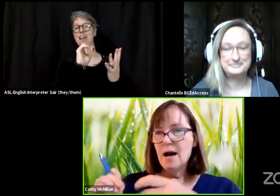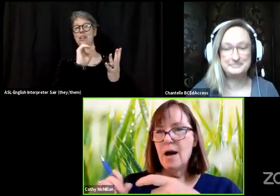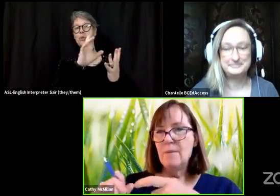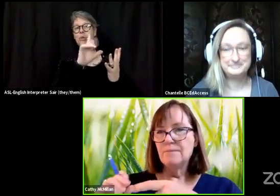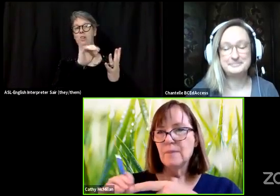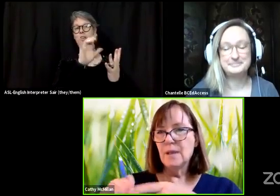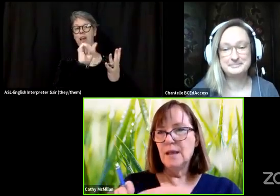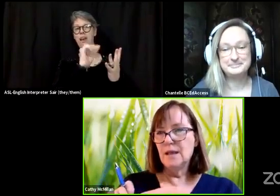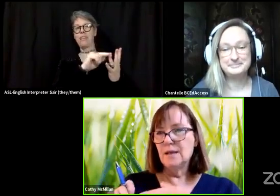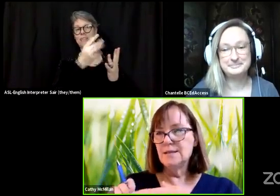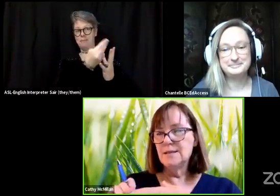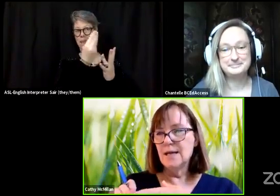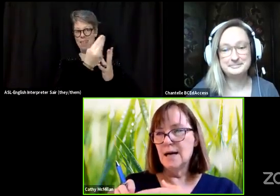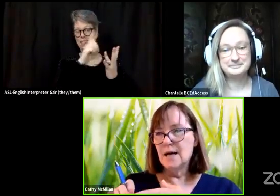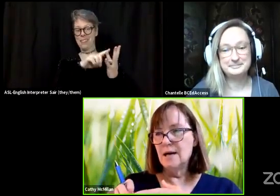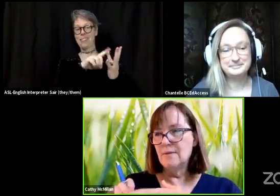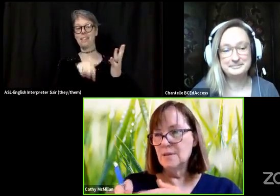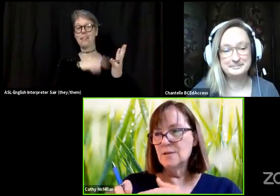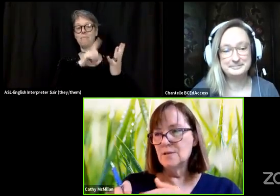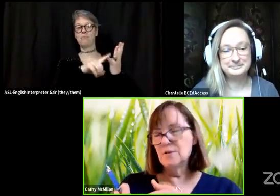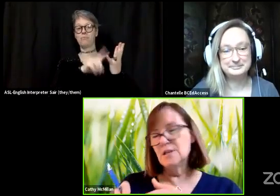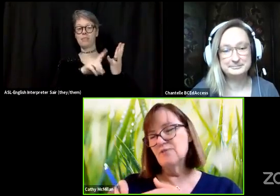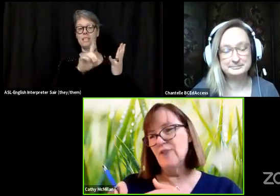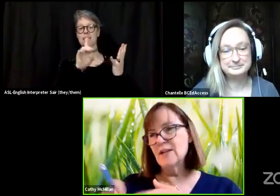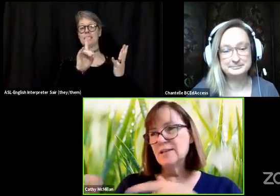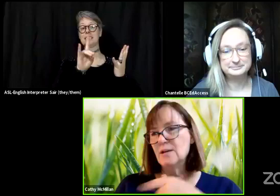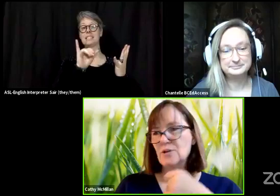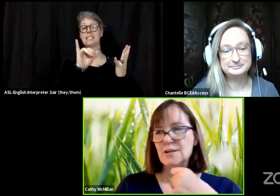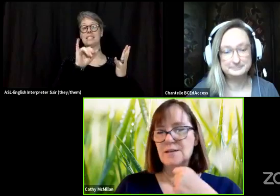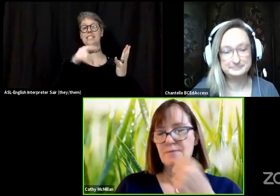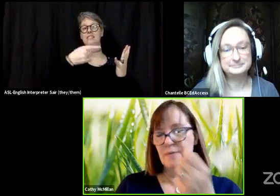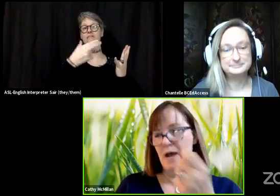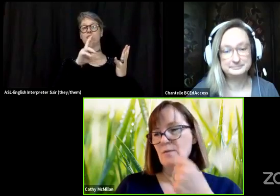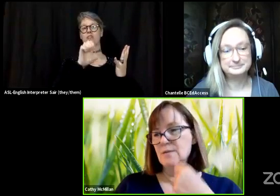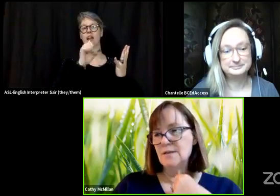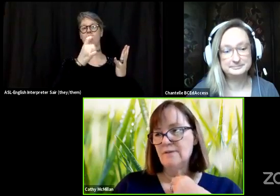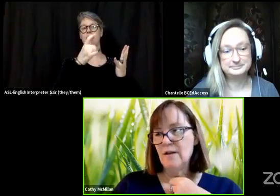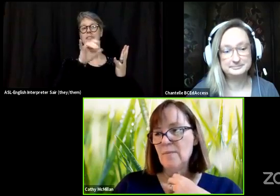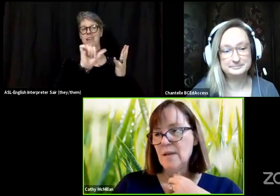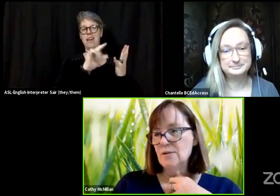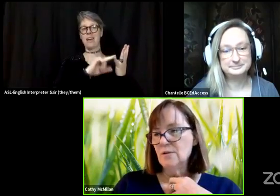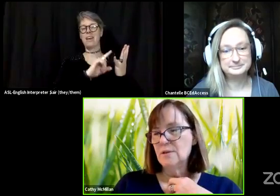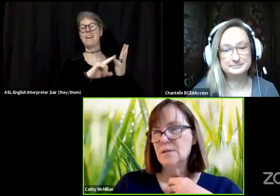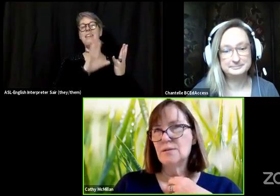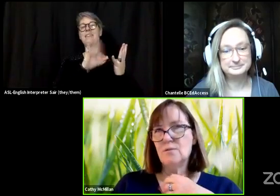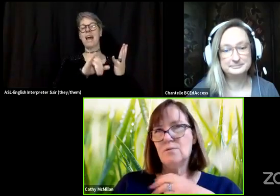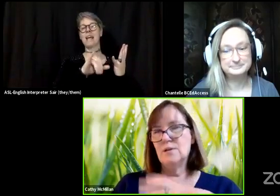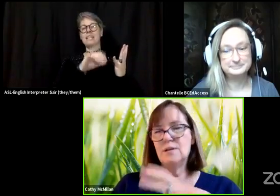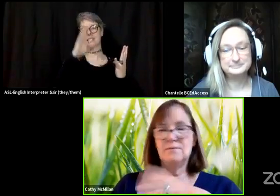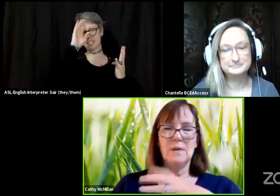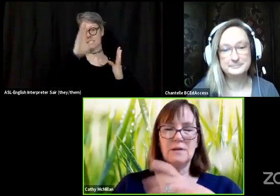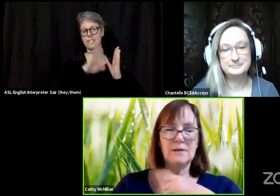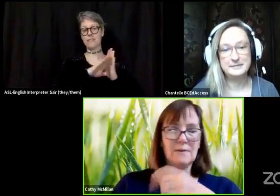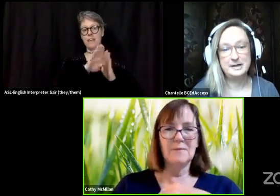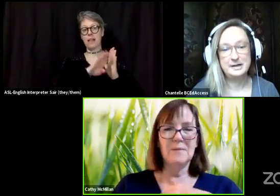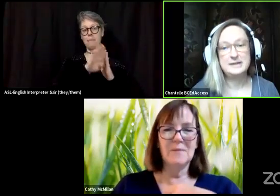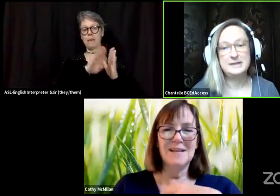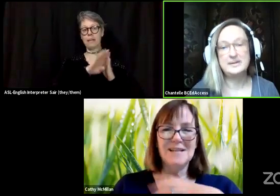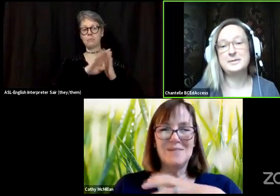just calculate which just calculate which is the math. h, and just